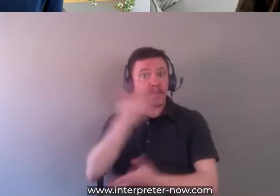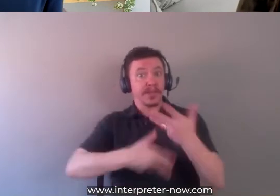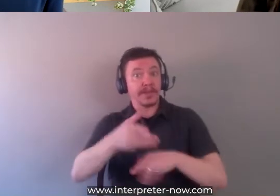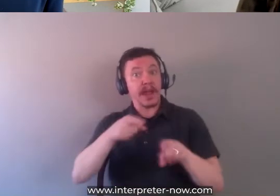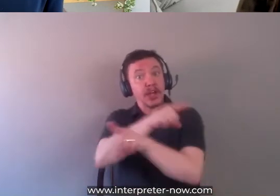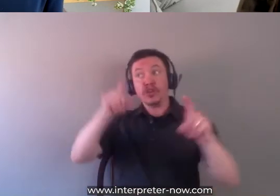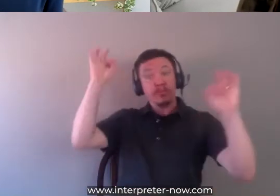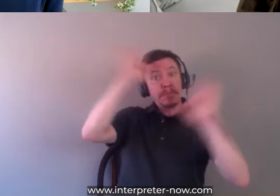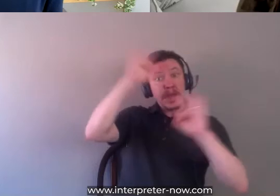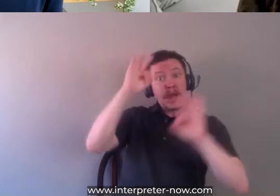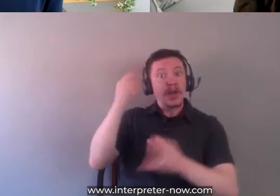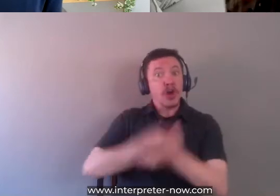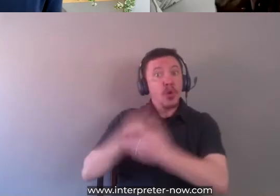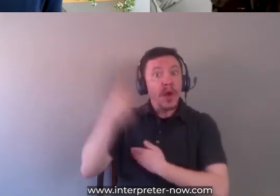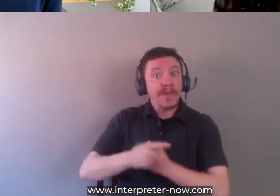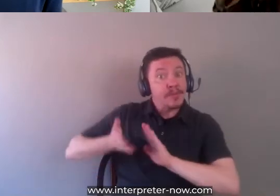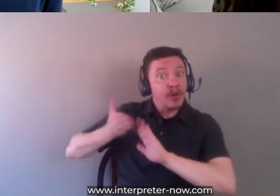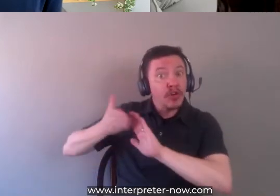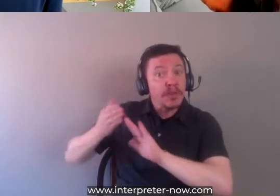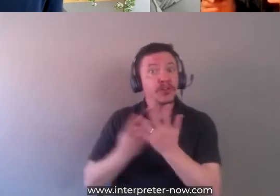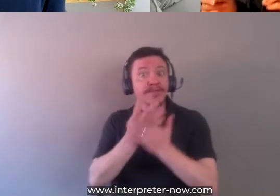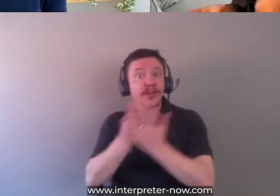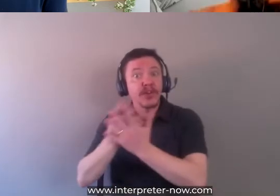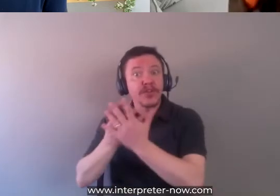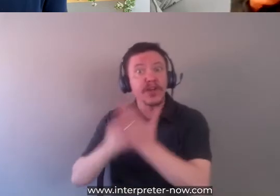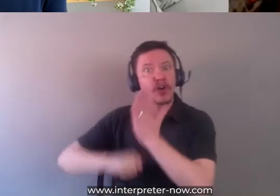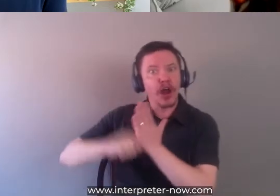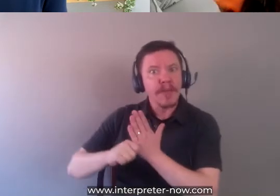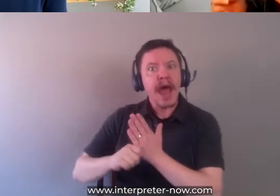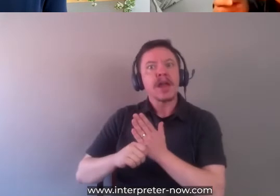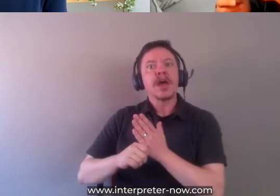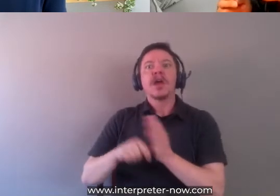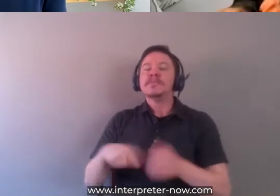what that programme is doing without both carefully questioning the developers and distributors